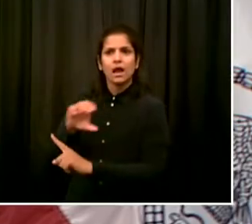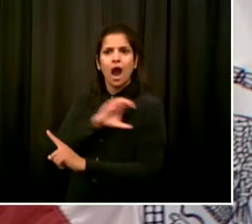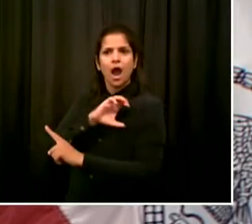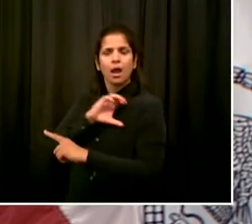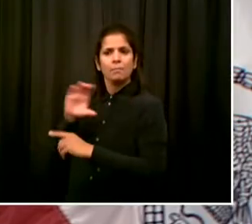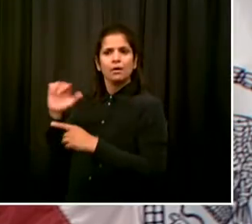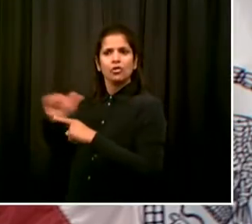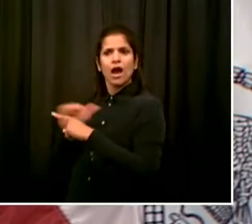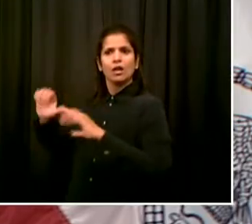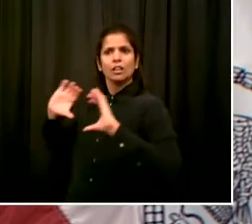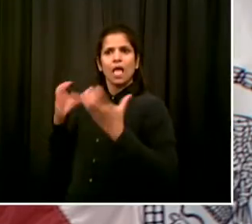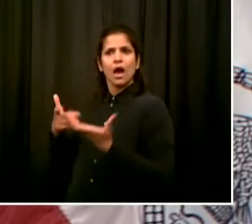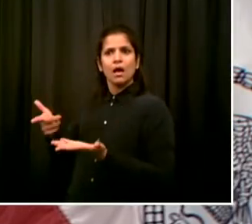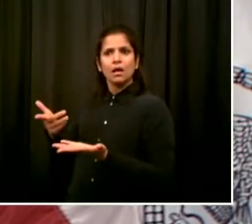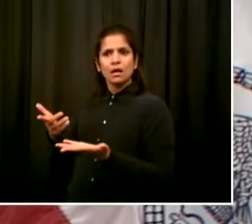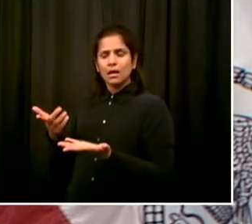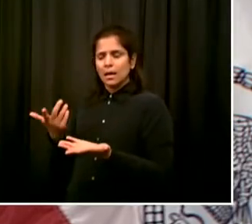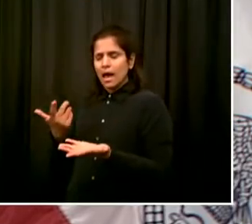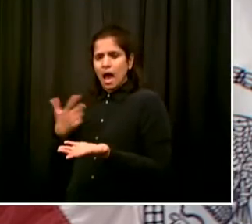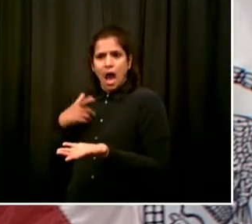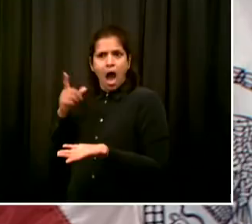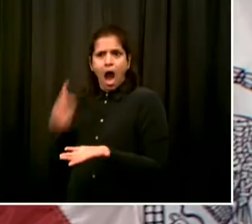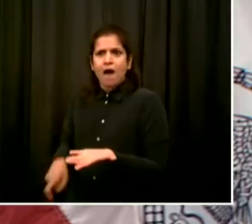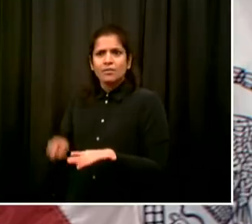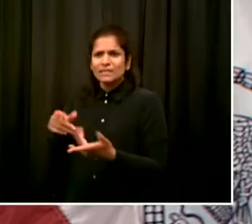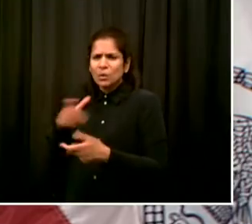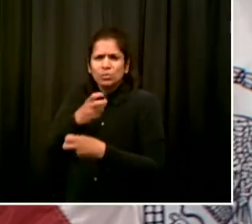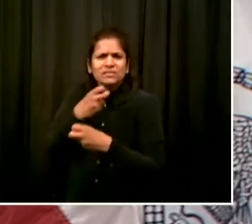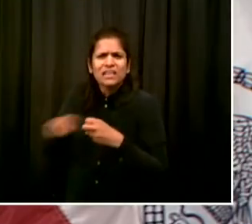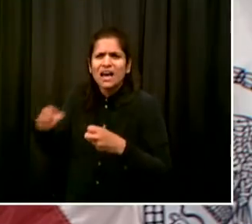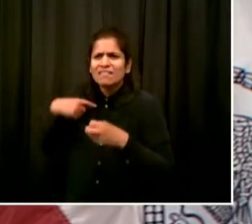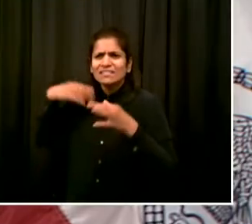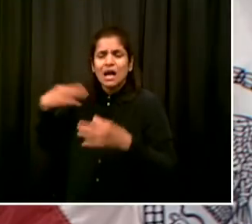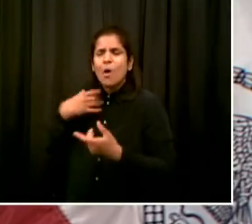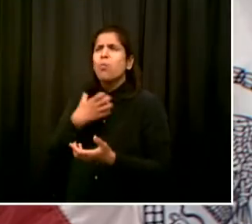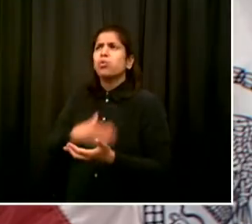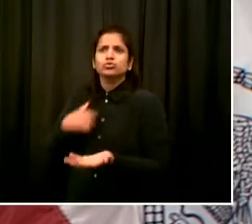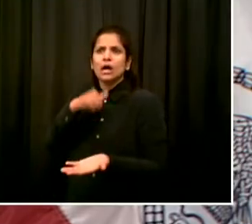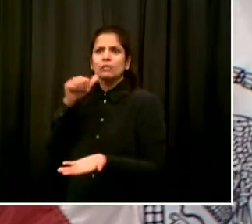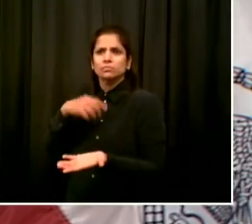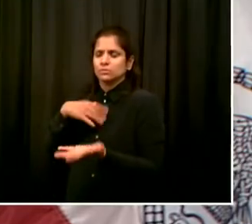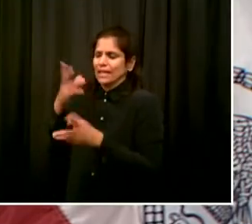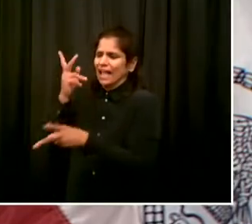AND WE WILL HAVE TO MAKE IT UP WTHI A LOT OF EFFICIENCIES. IT'S NOT EASY TO MOVIME PTAORNT